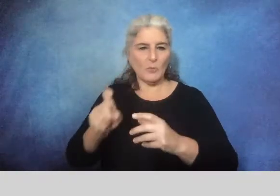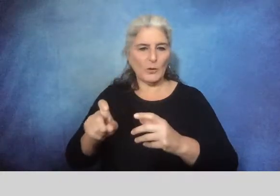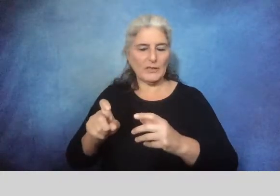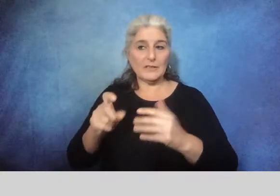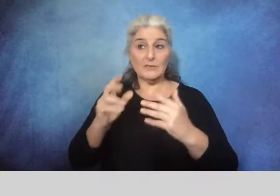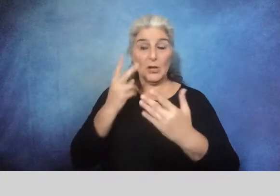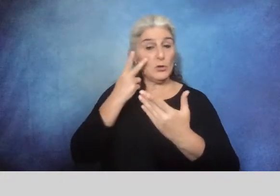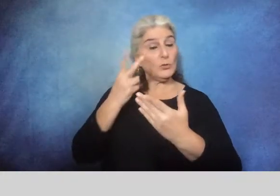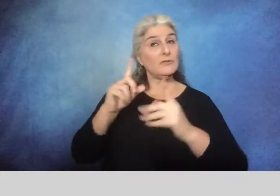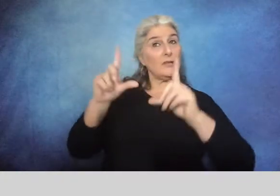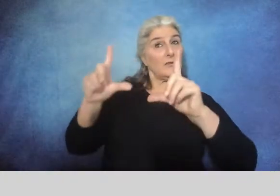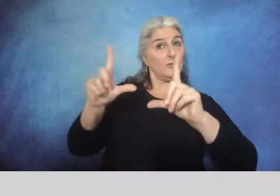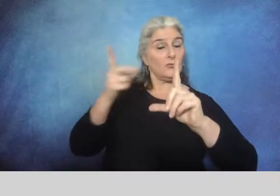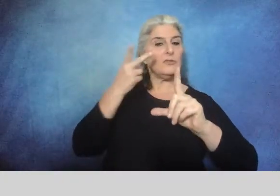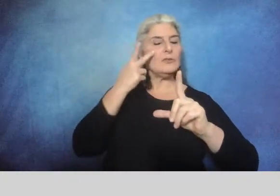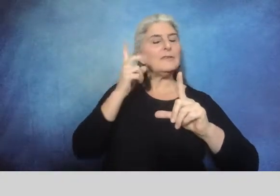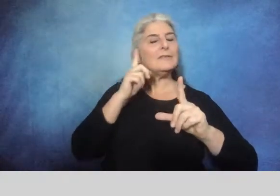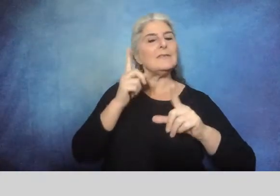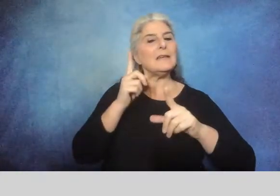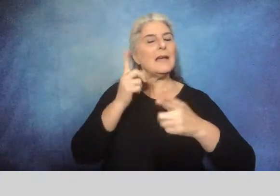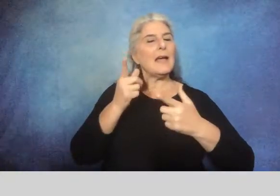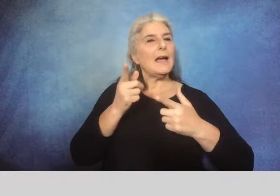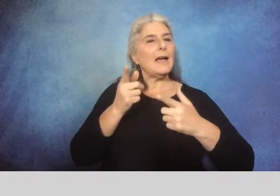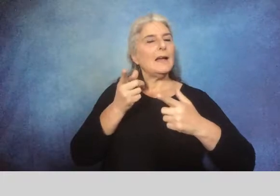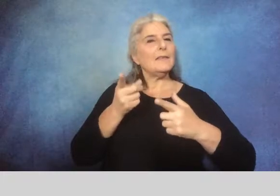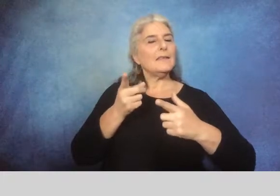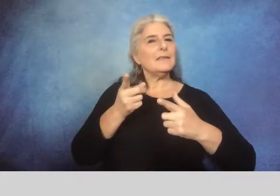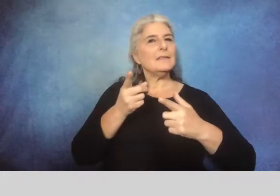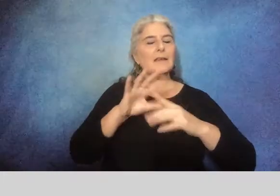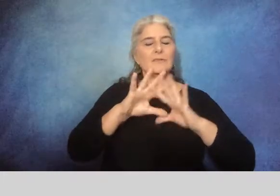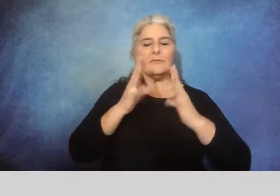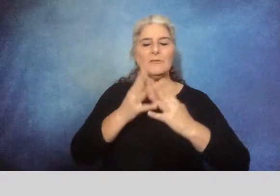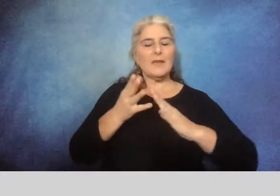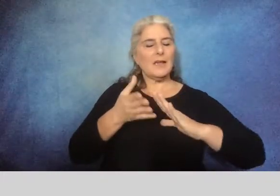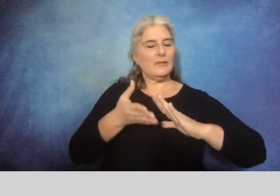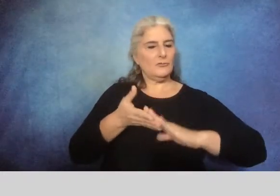which orchestras the functionality of the application.